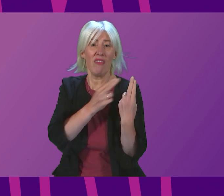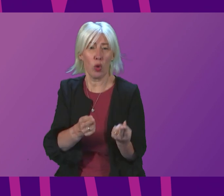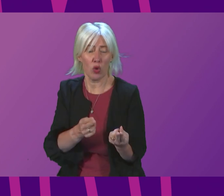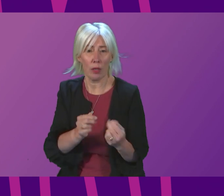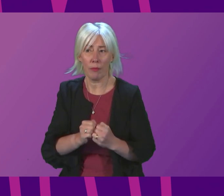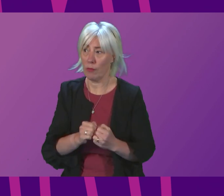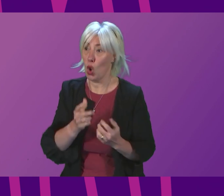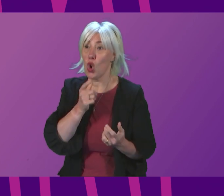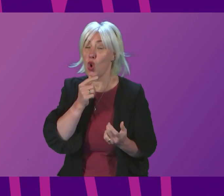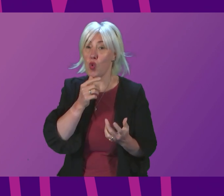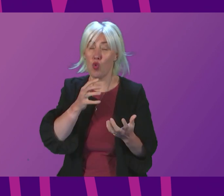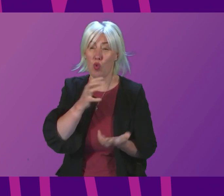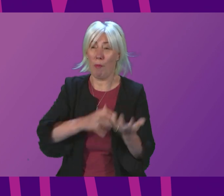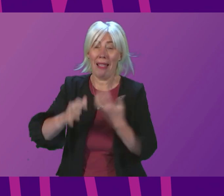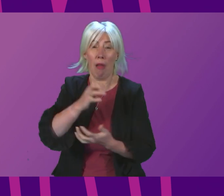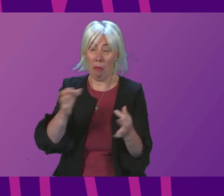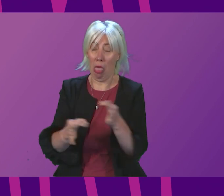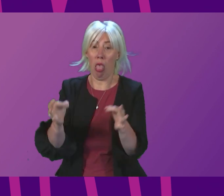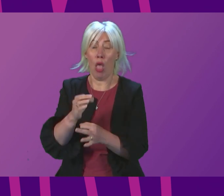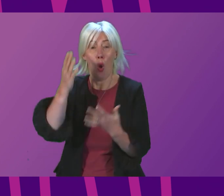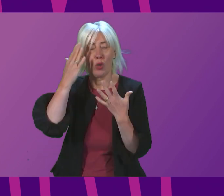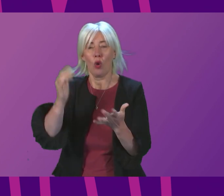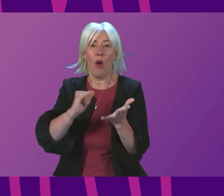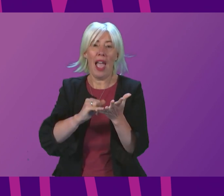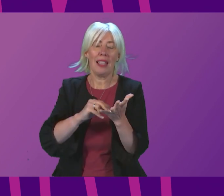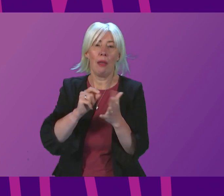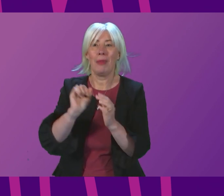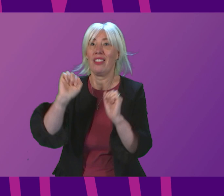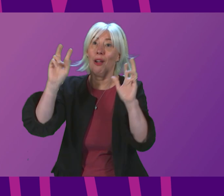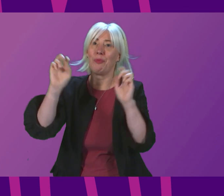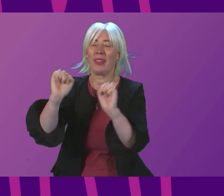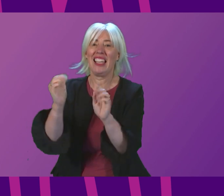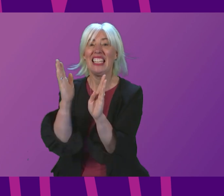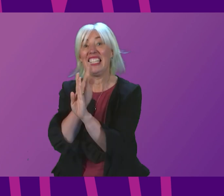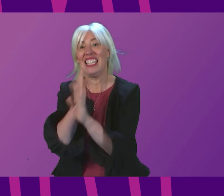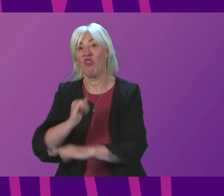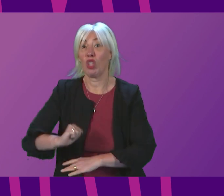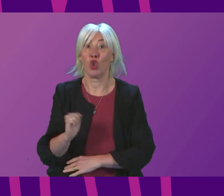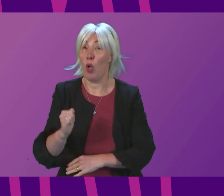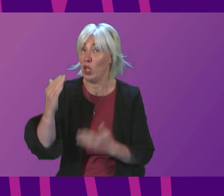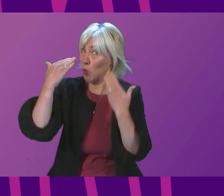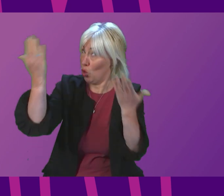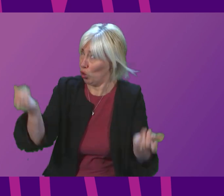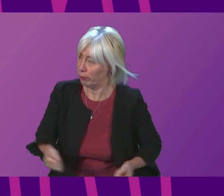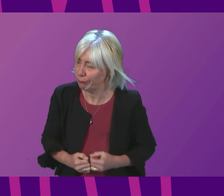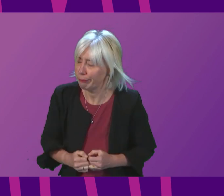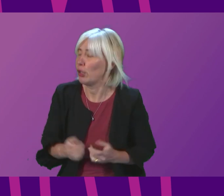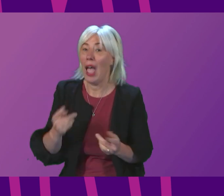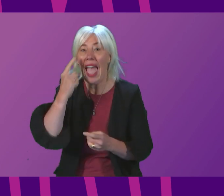Who knows, in the Scottish National Party’s secret Scotland—because all the evidence is gone?